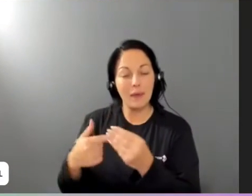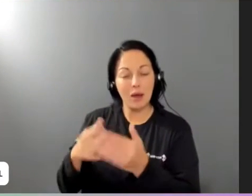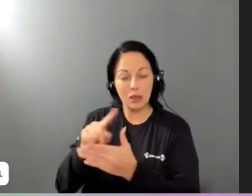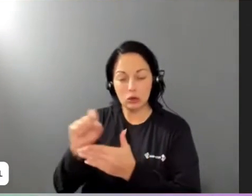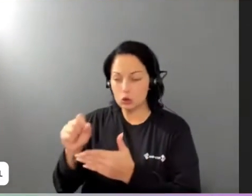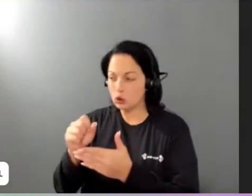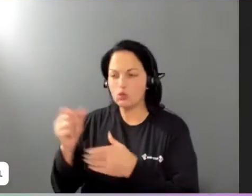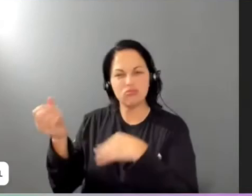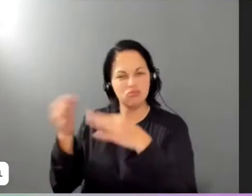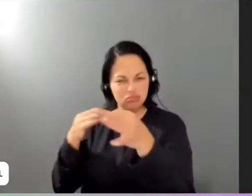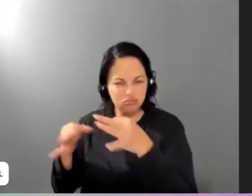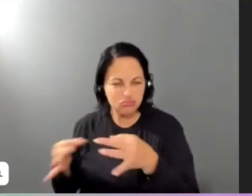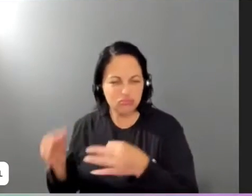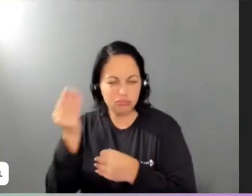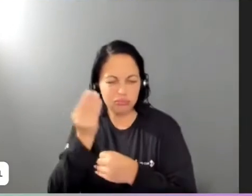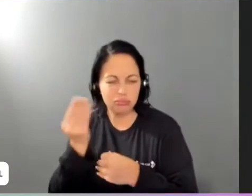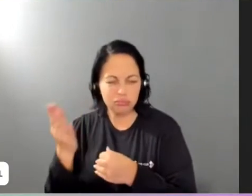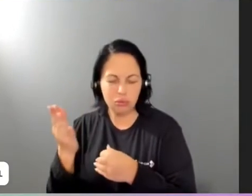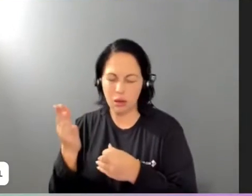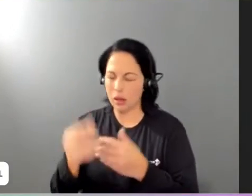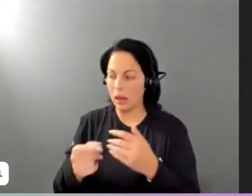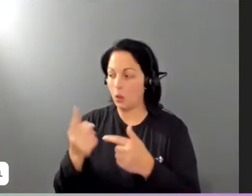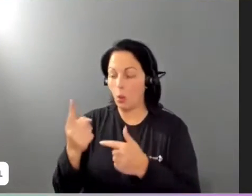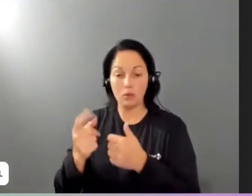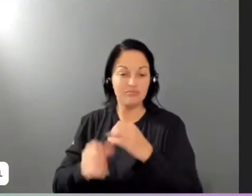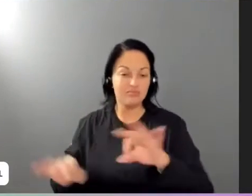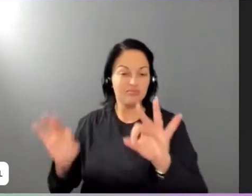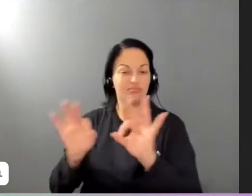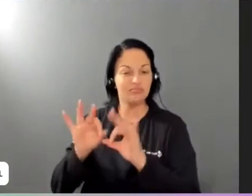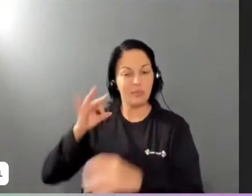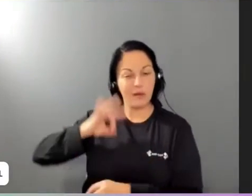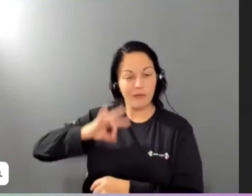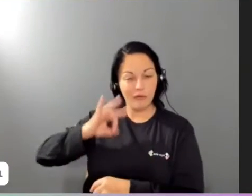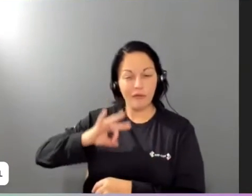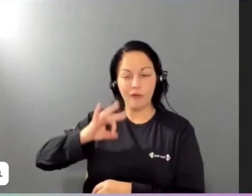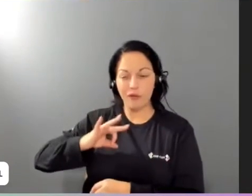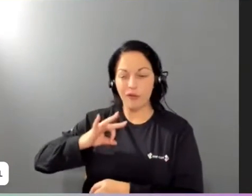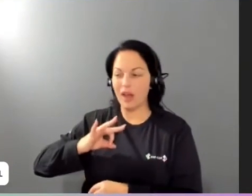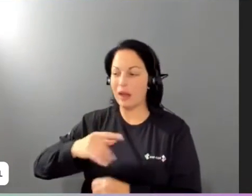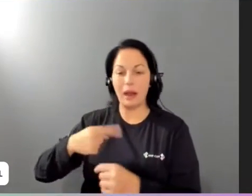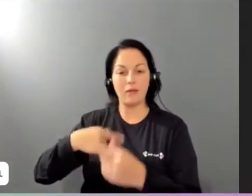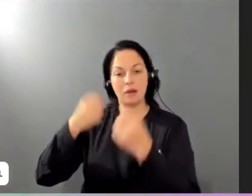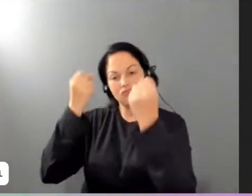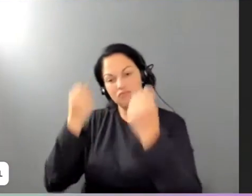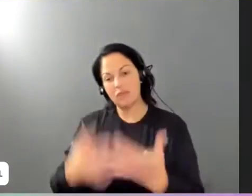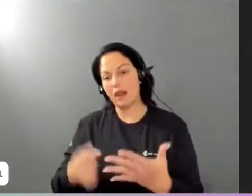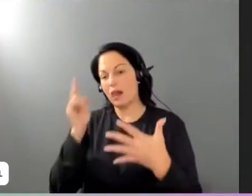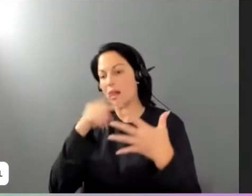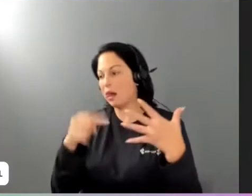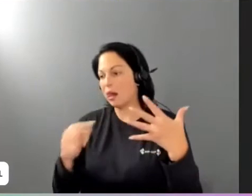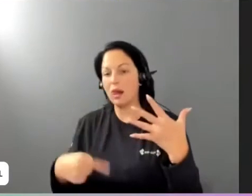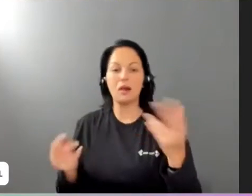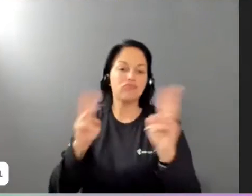the tool, and how do you use the tool. So Jonathan, you talked some a little bit already, about what the tools tell you, I think one of the most important